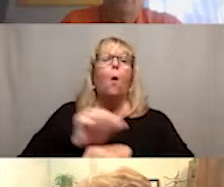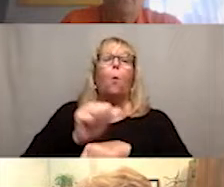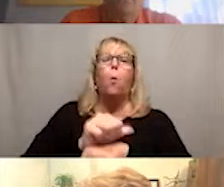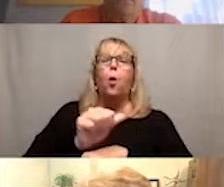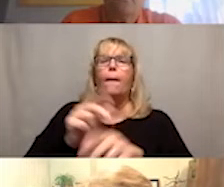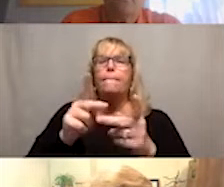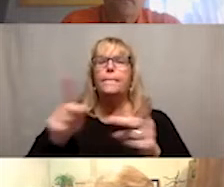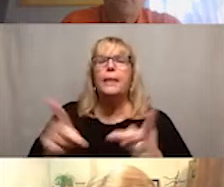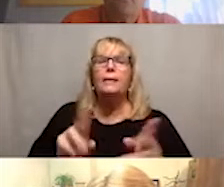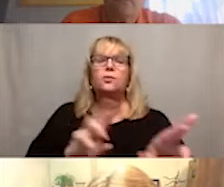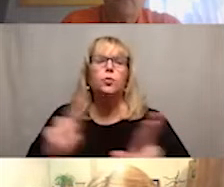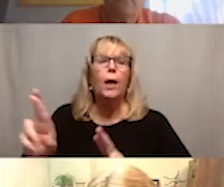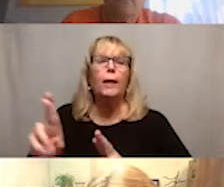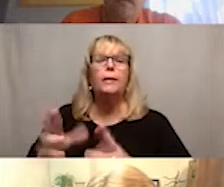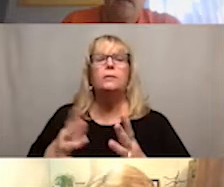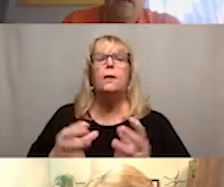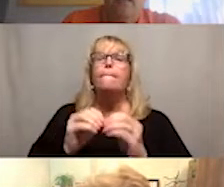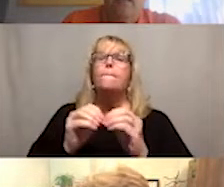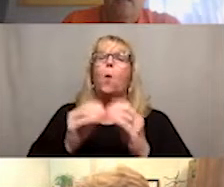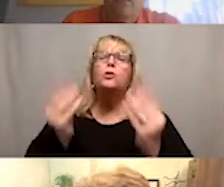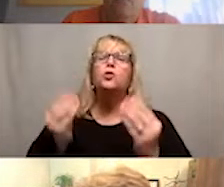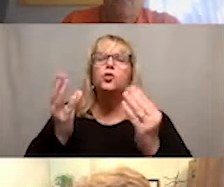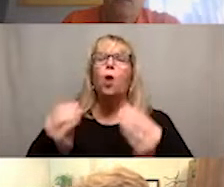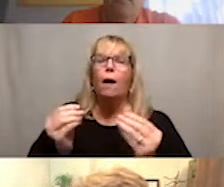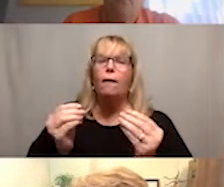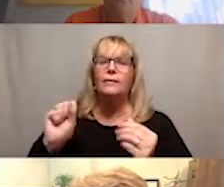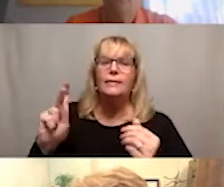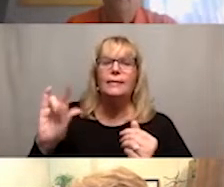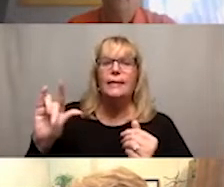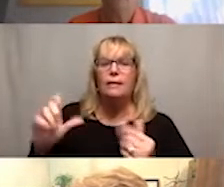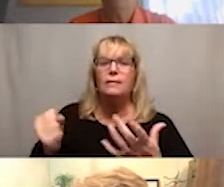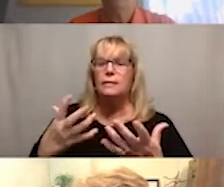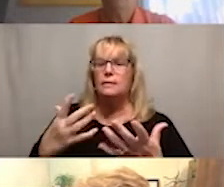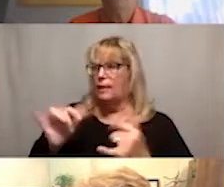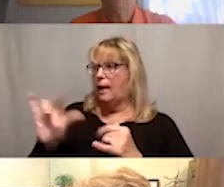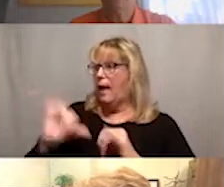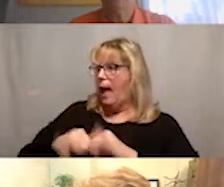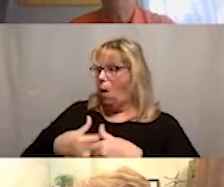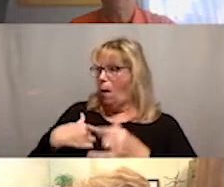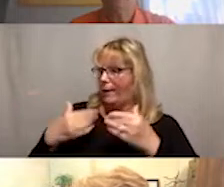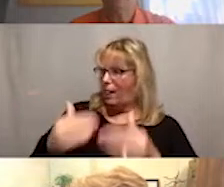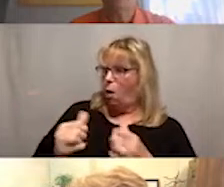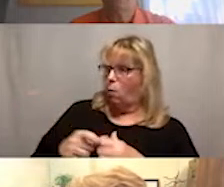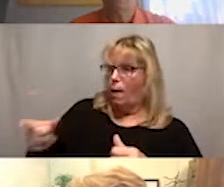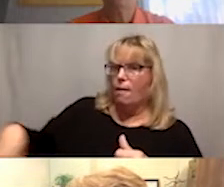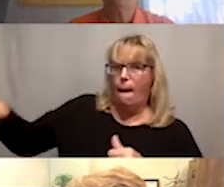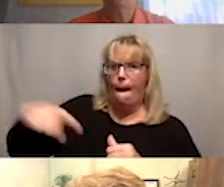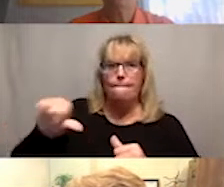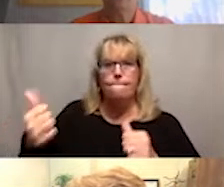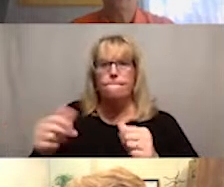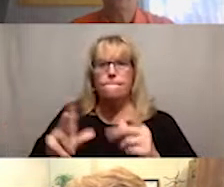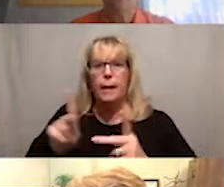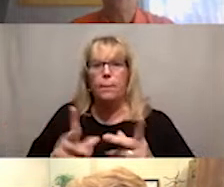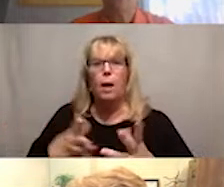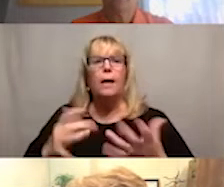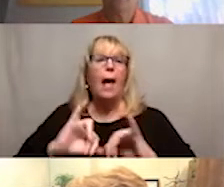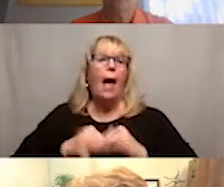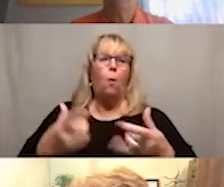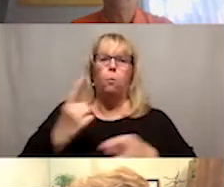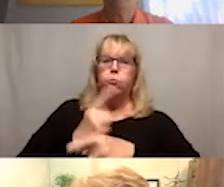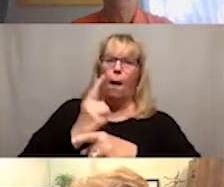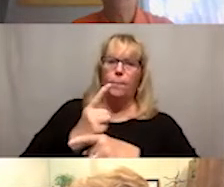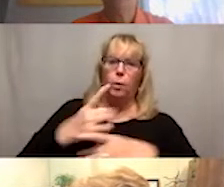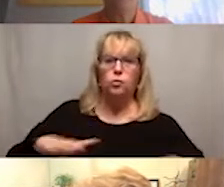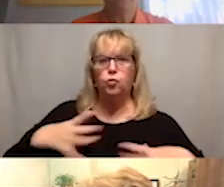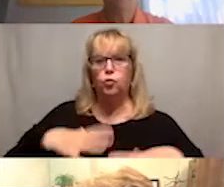soft skills general skills how to get along with people how to how to dress for work just basic